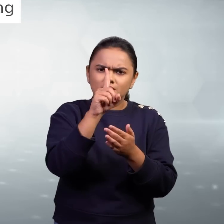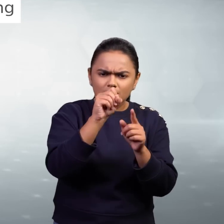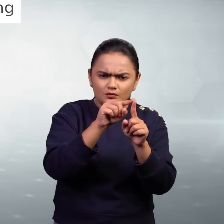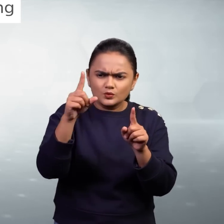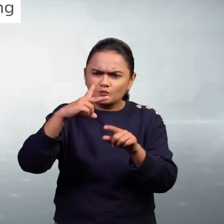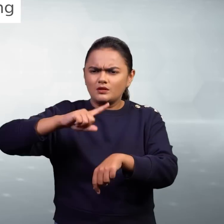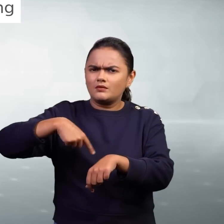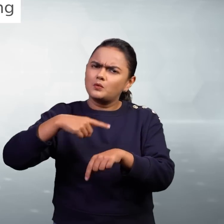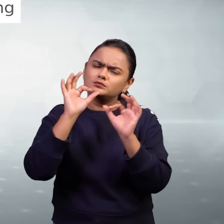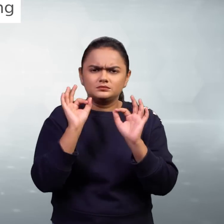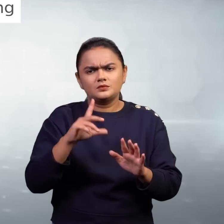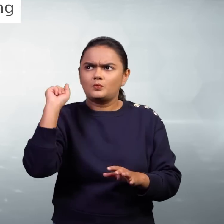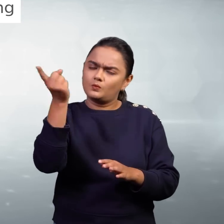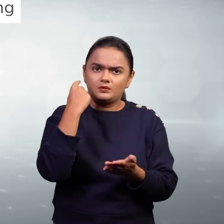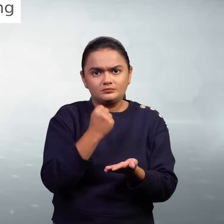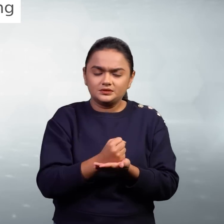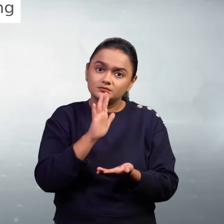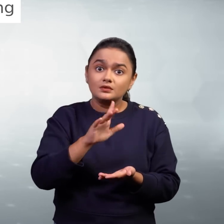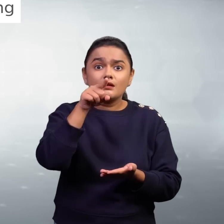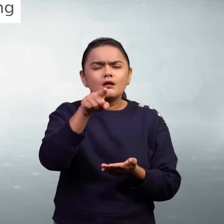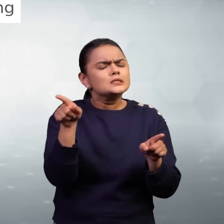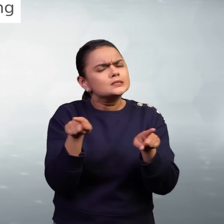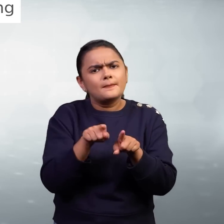Generally, fasting for 10-12 hours is required. It's the same in this as well.